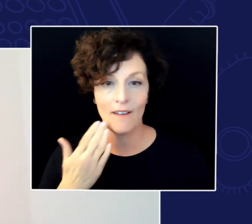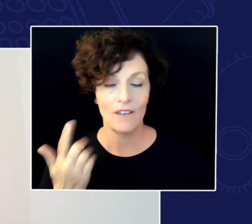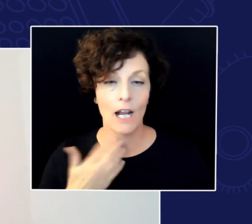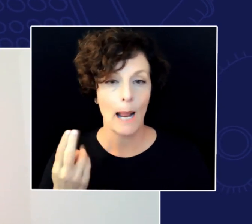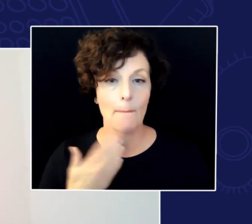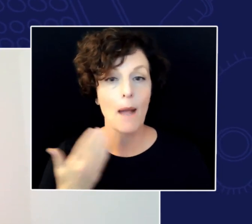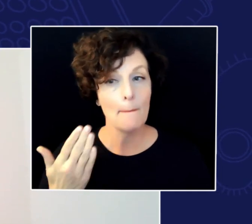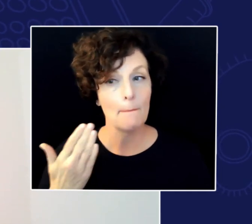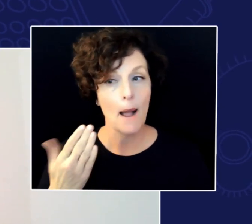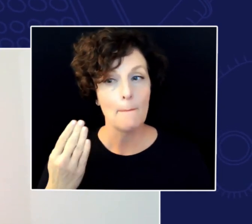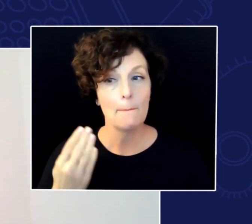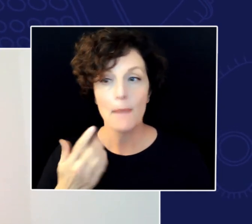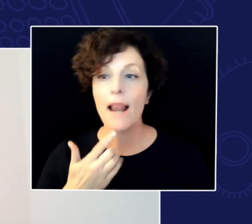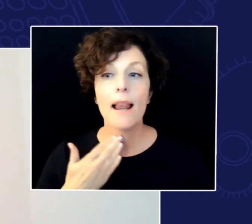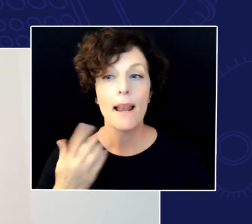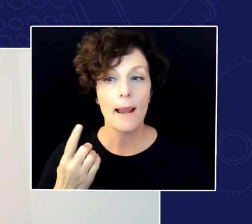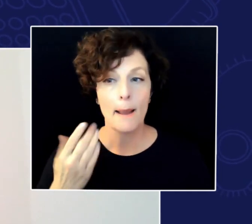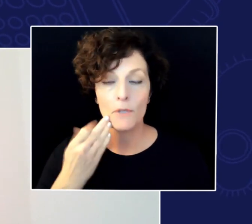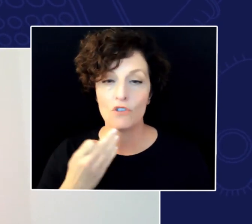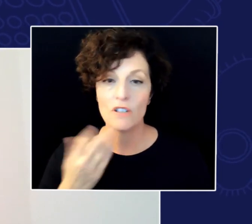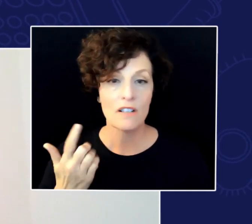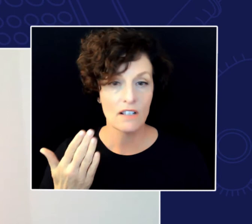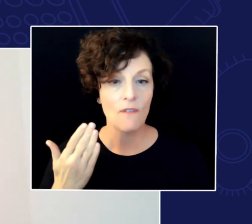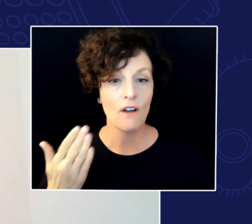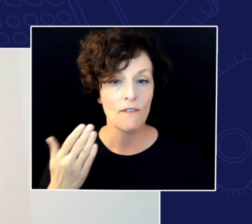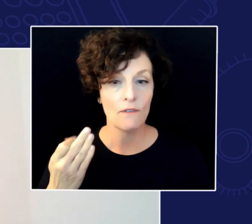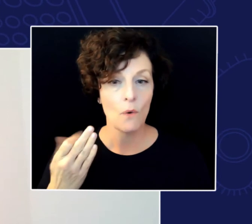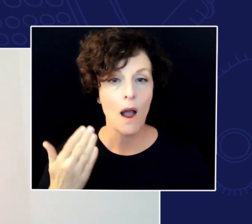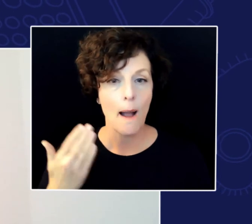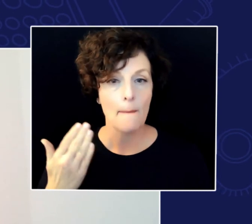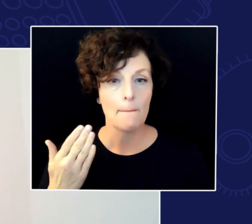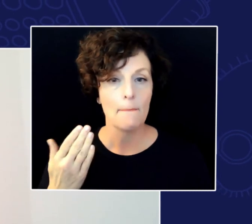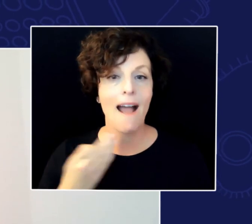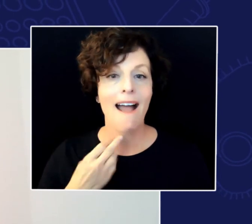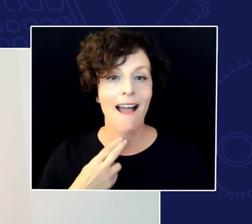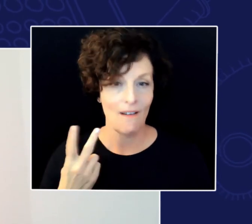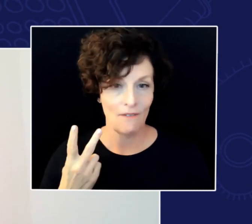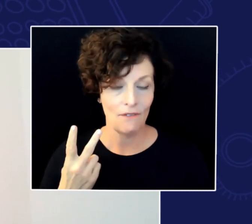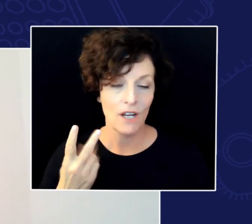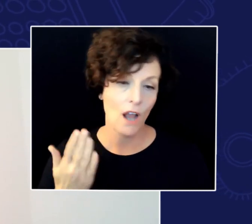my mom blamed herself for having --